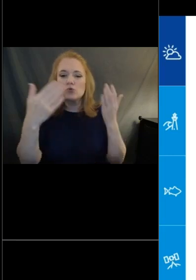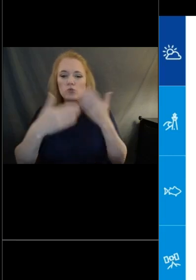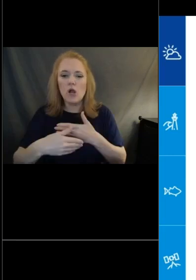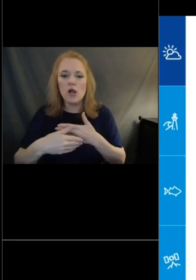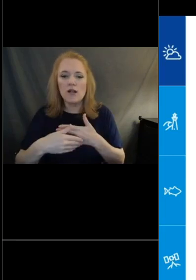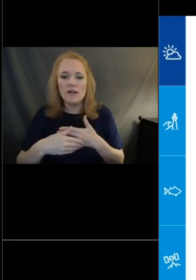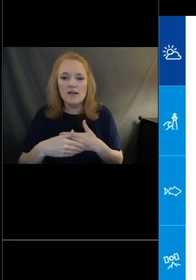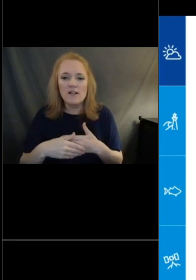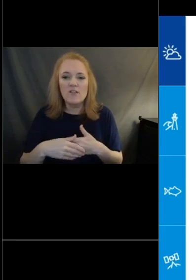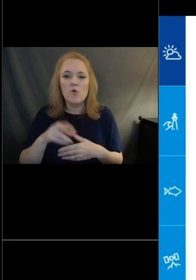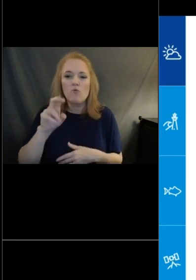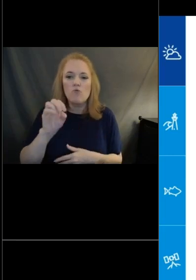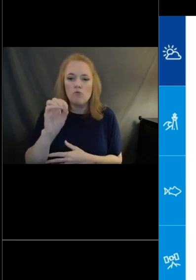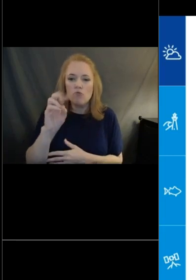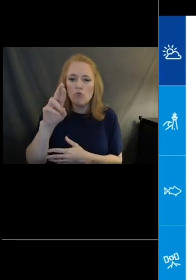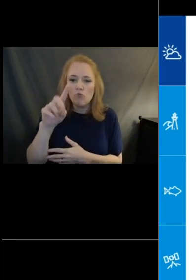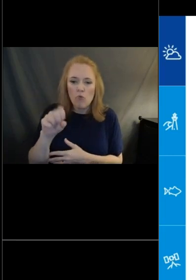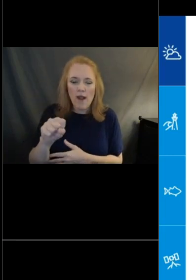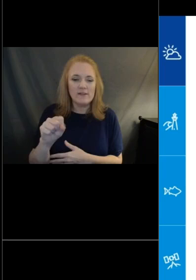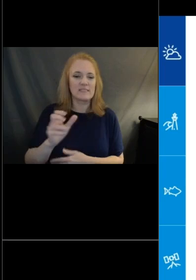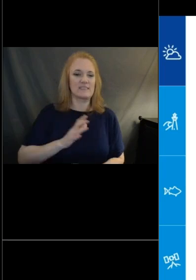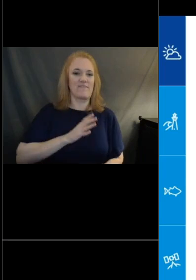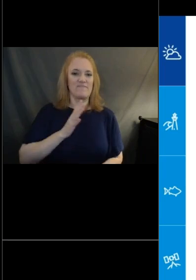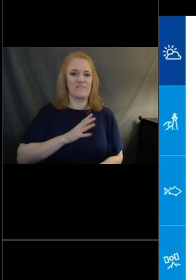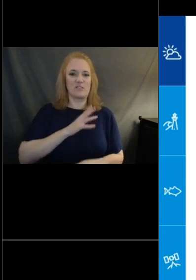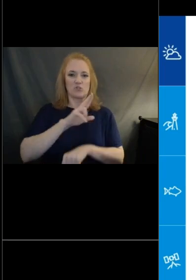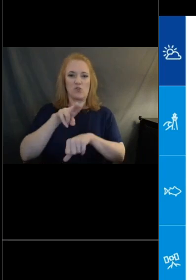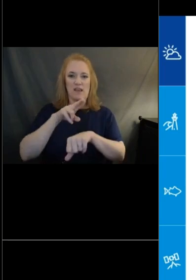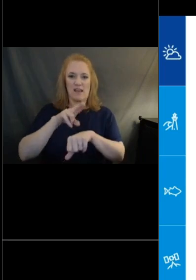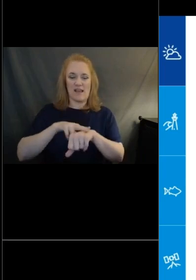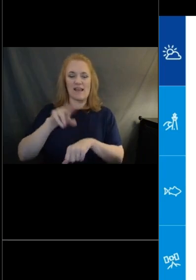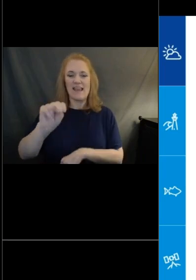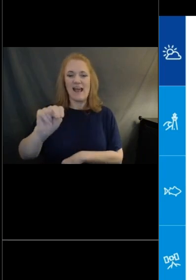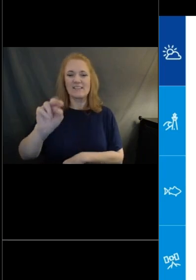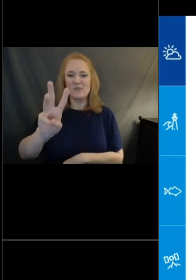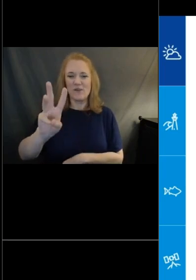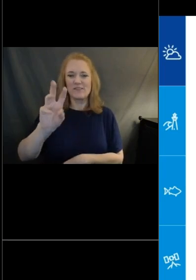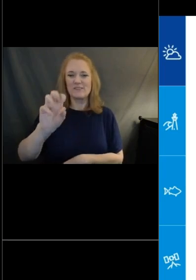records. This is just the official National Weather Service forecast temperature and where